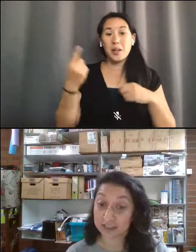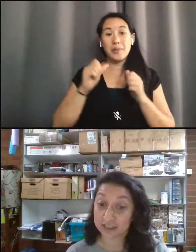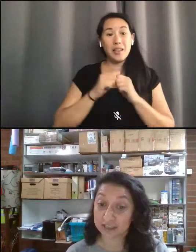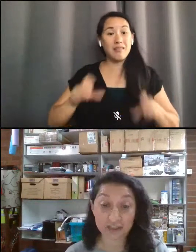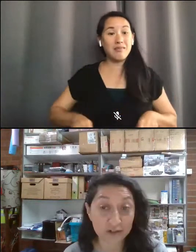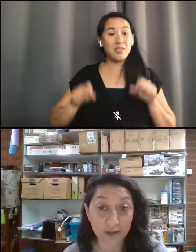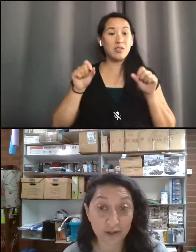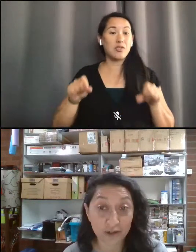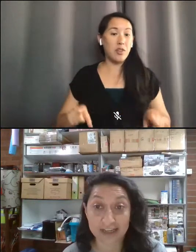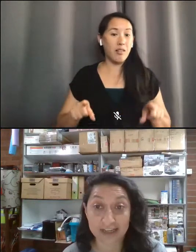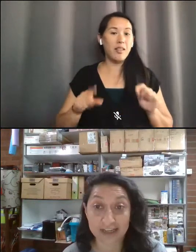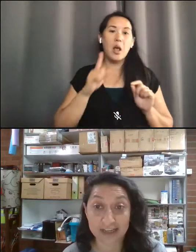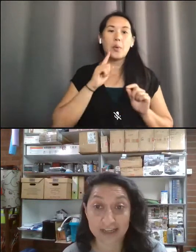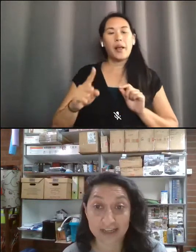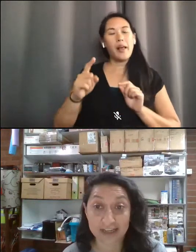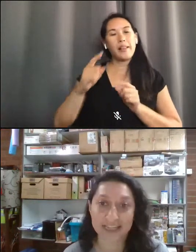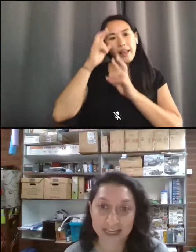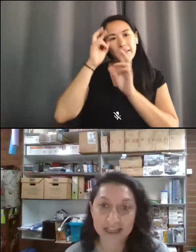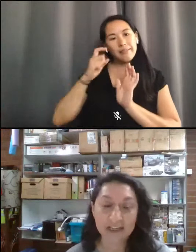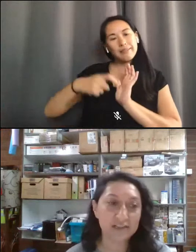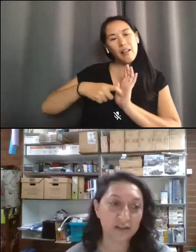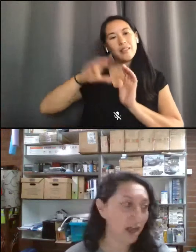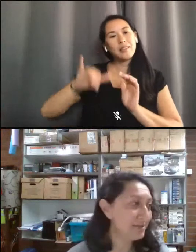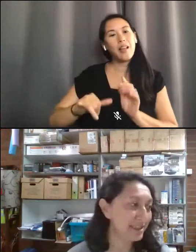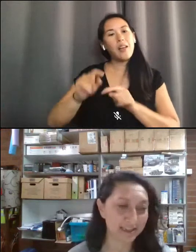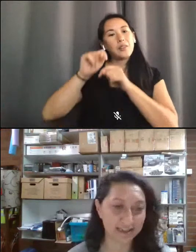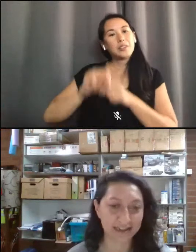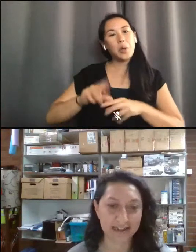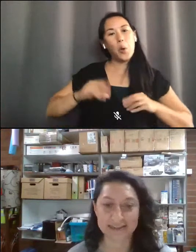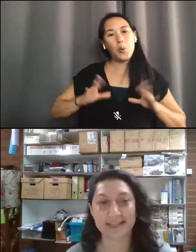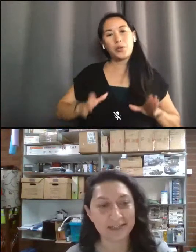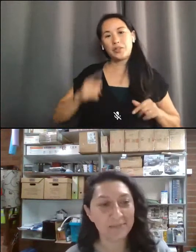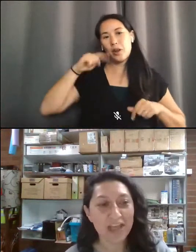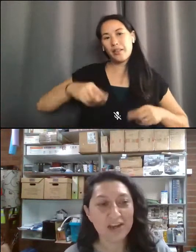the traditional owners of the land that we're here on today so i'm sitting in as i said not